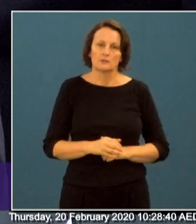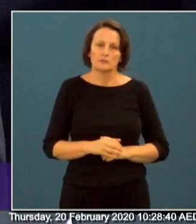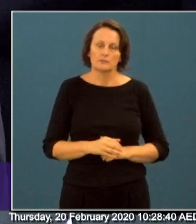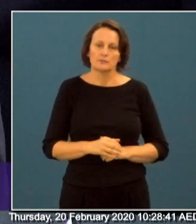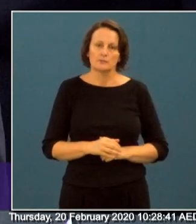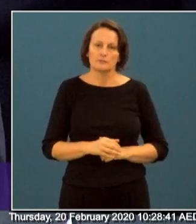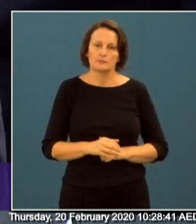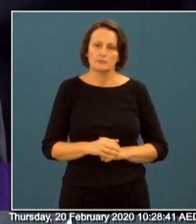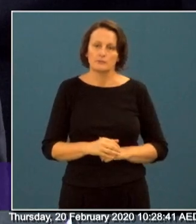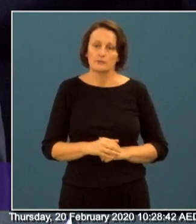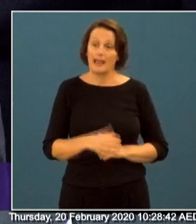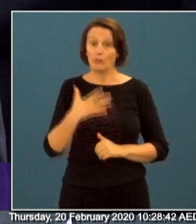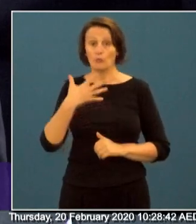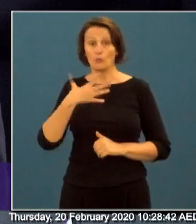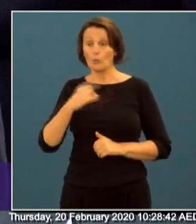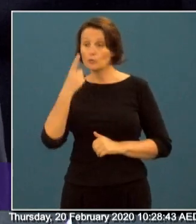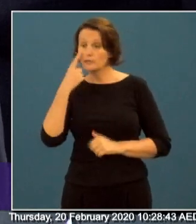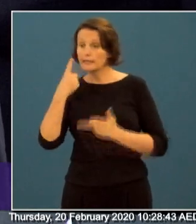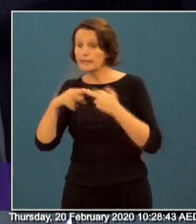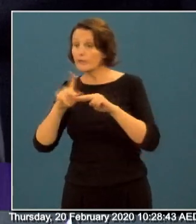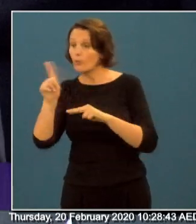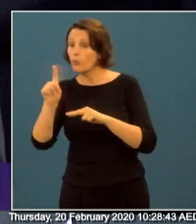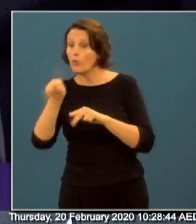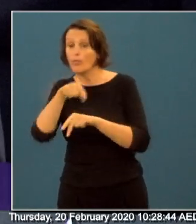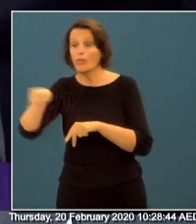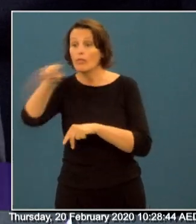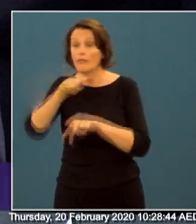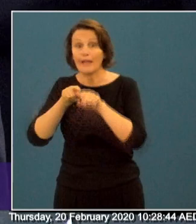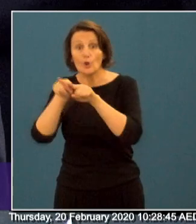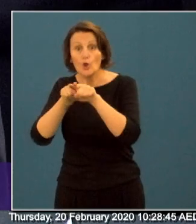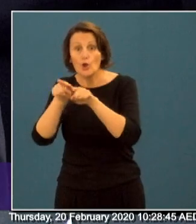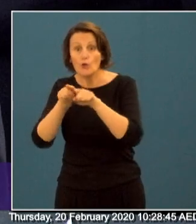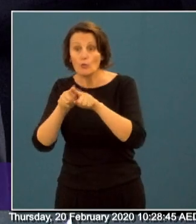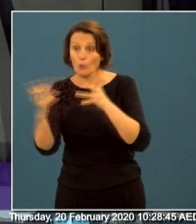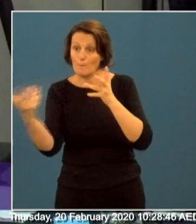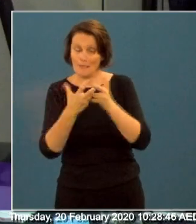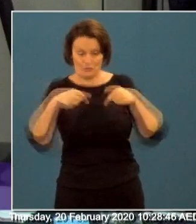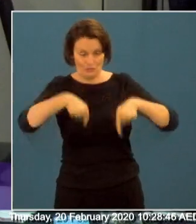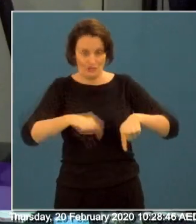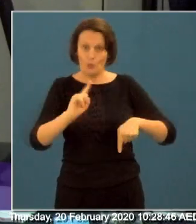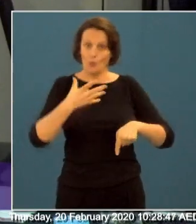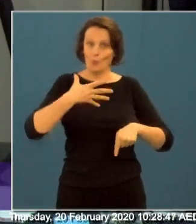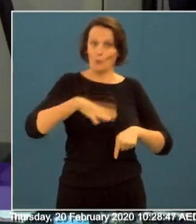accords with the needs that this Commission's addressing. Is membership of a college compulsory?